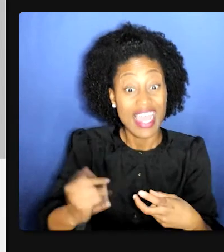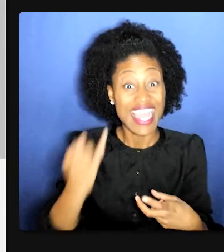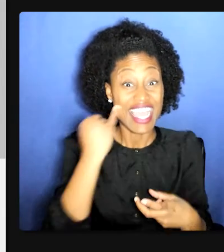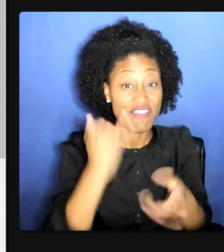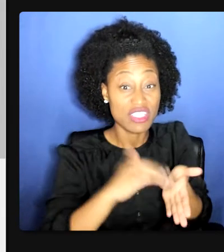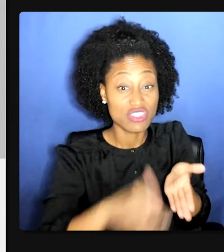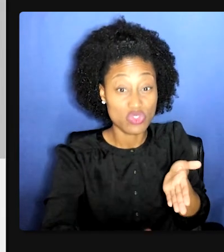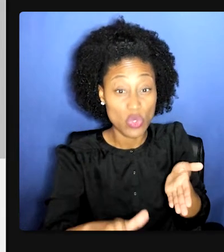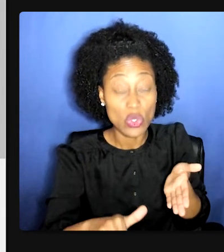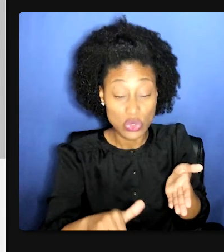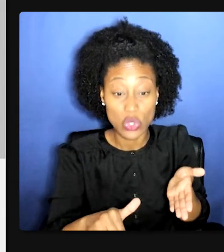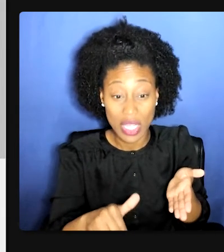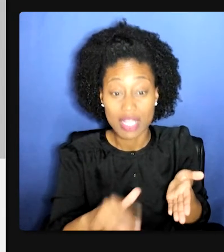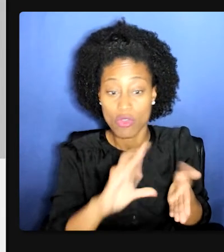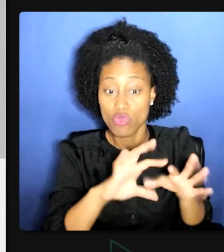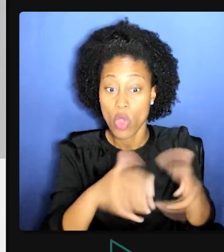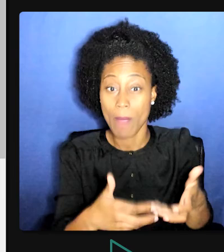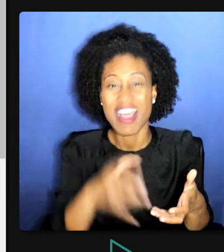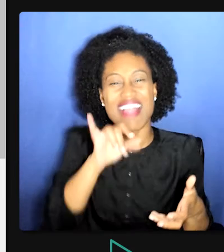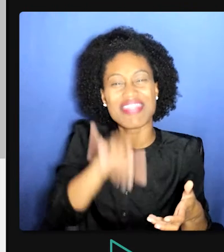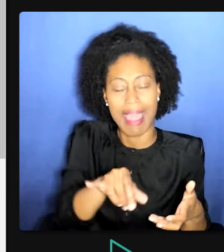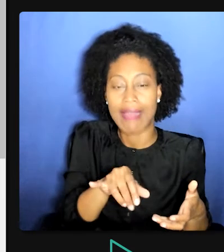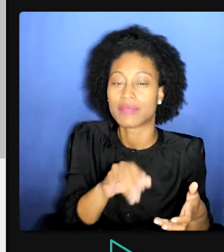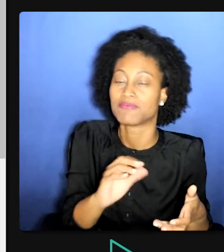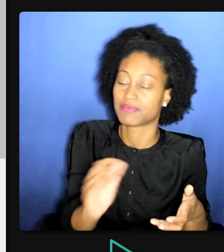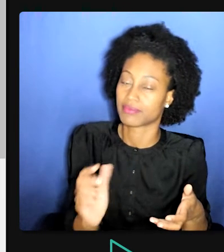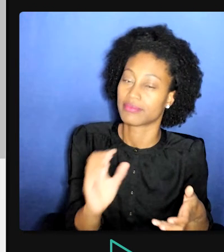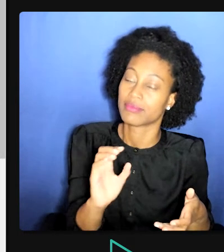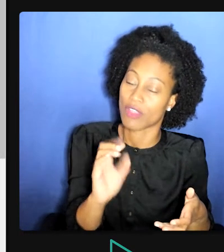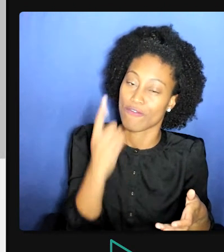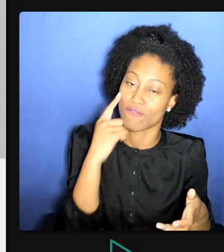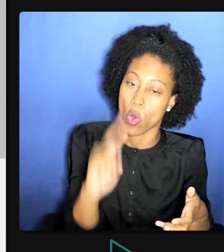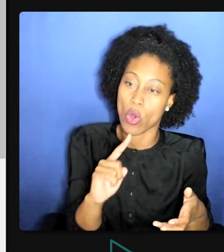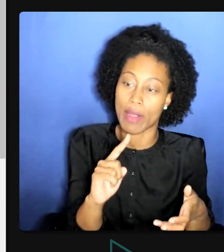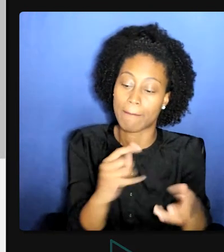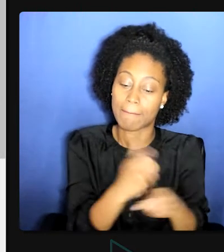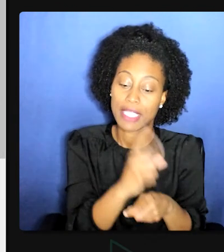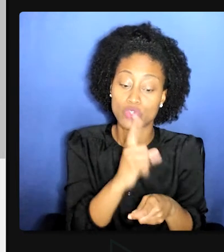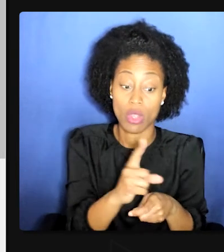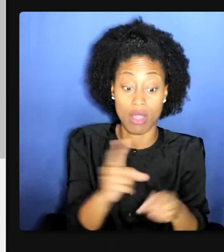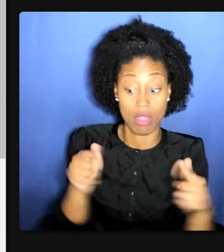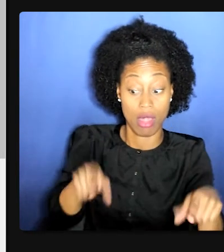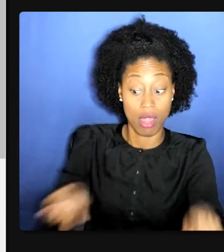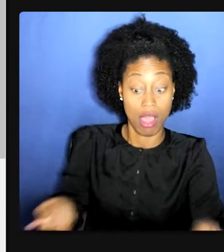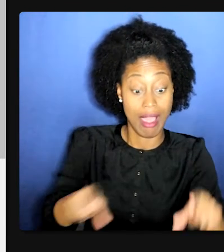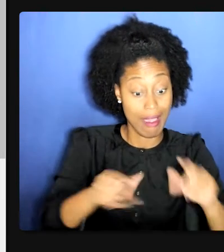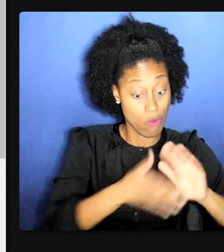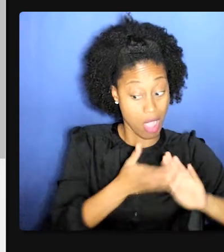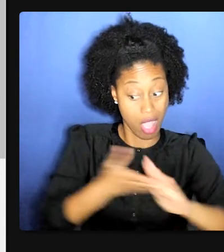Exclusion group are basically a manual to make sure that all the concurring experiments